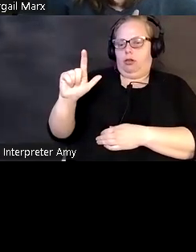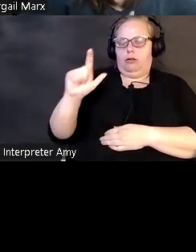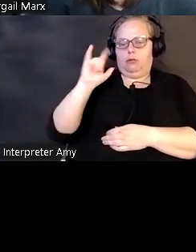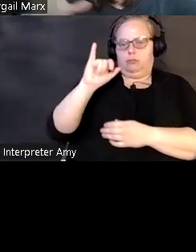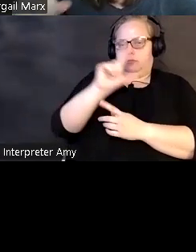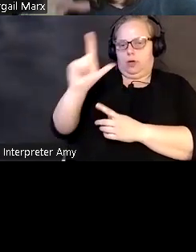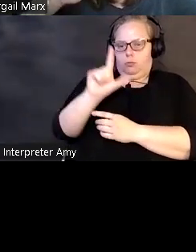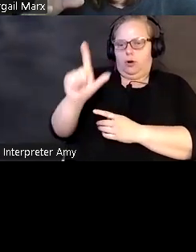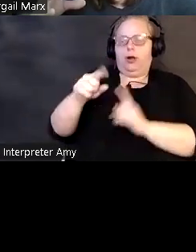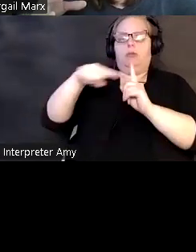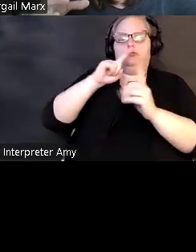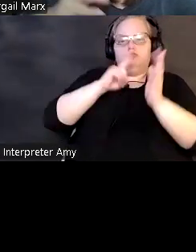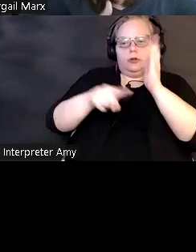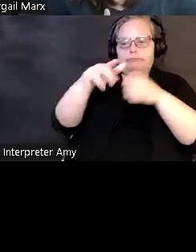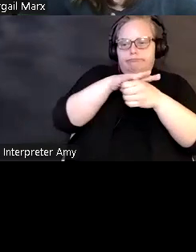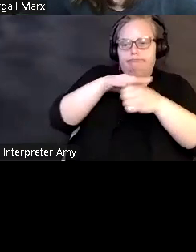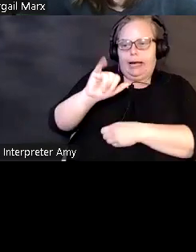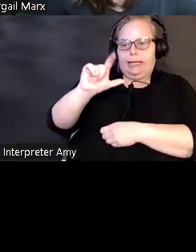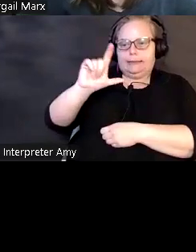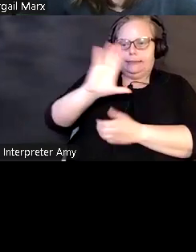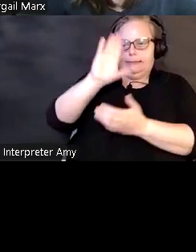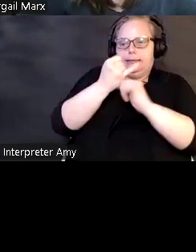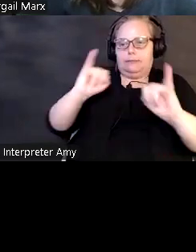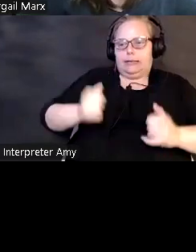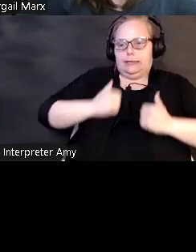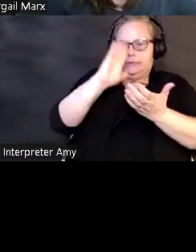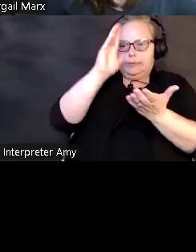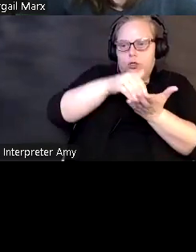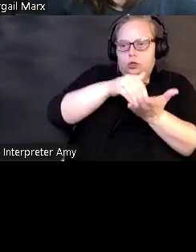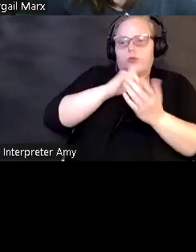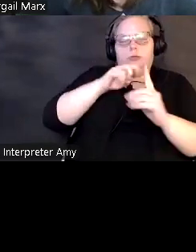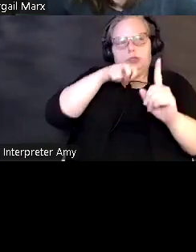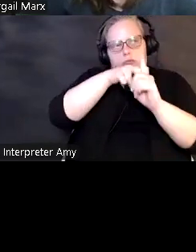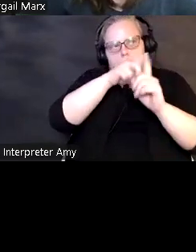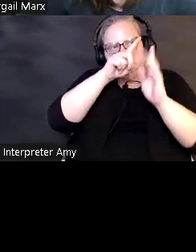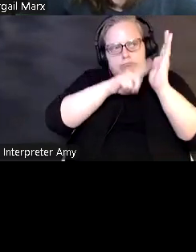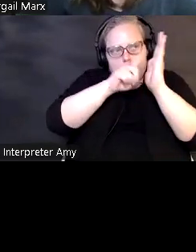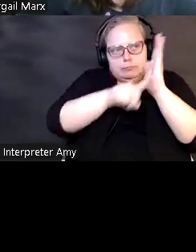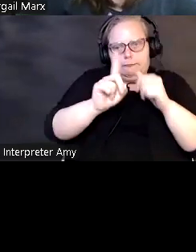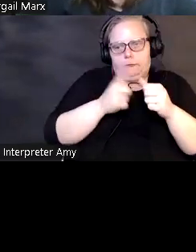Center for where you live as kind of an initial place to look in that, and then anything listed